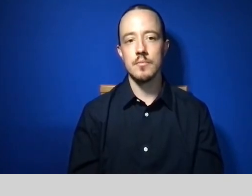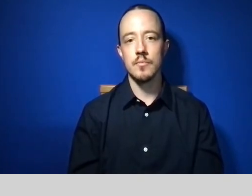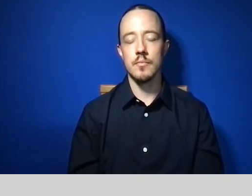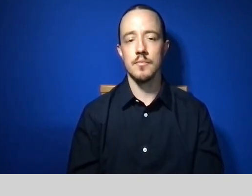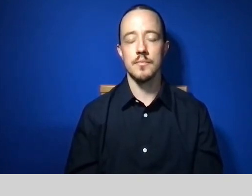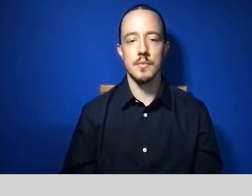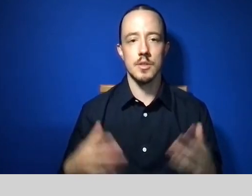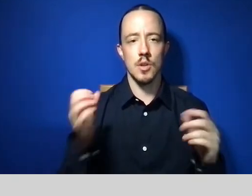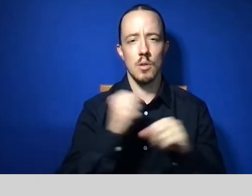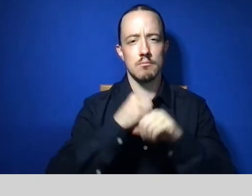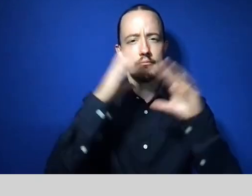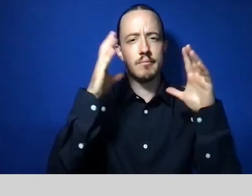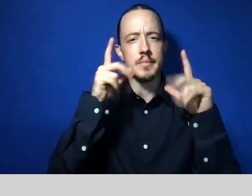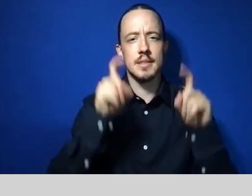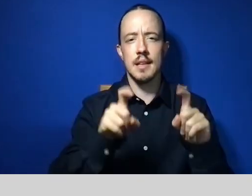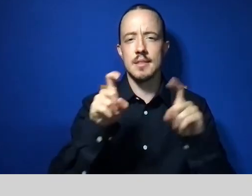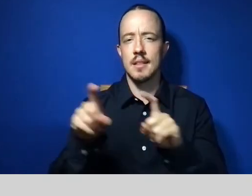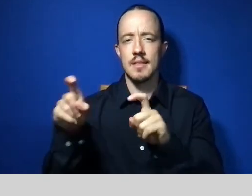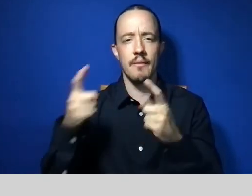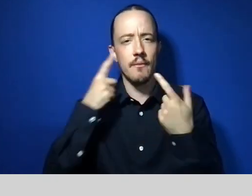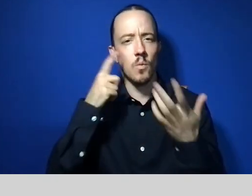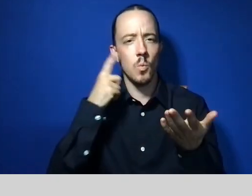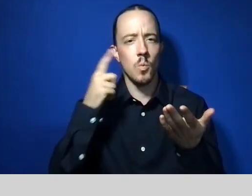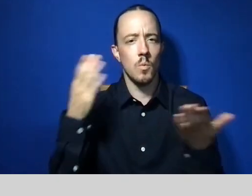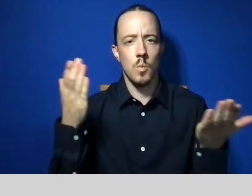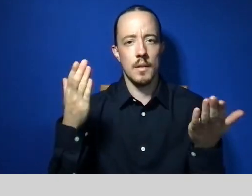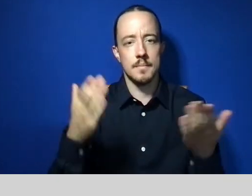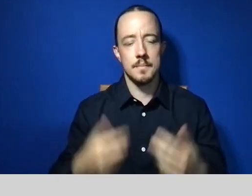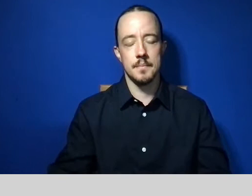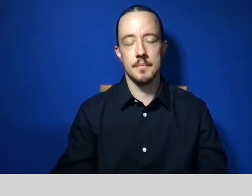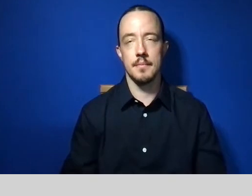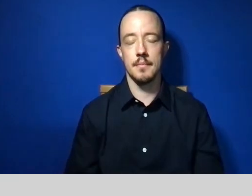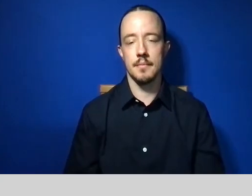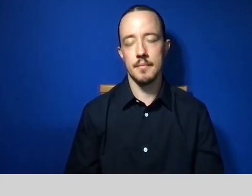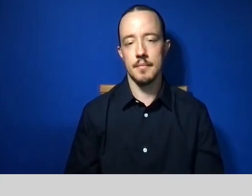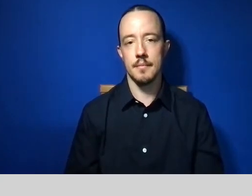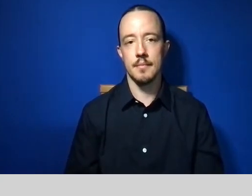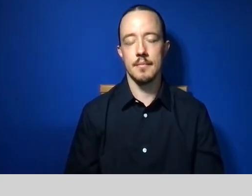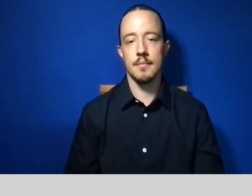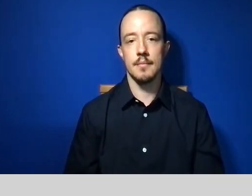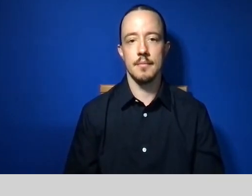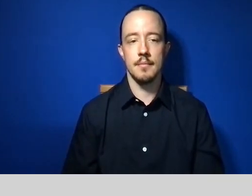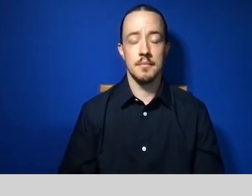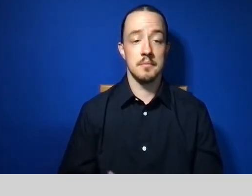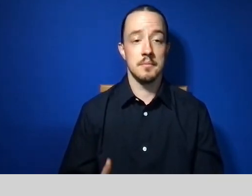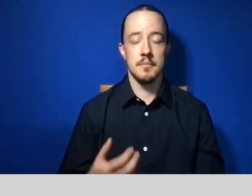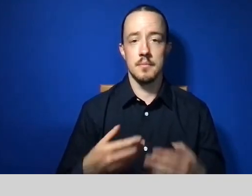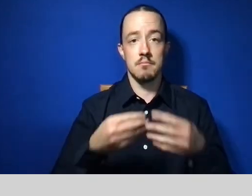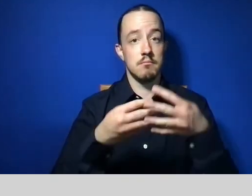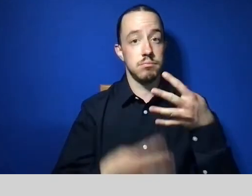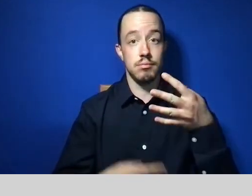So we're thinking about what to test for. There's a myriad of things that we could conceivably